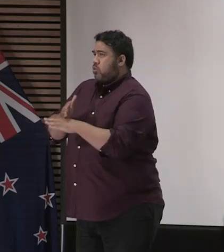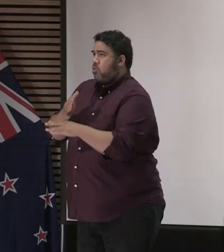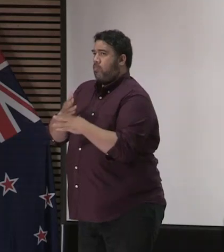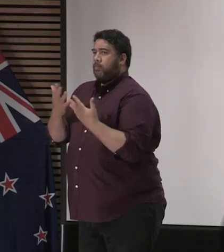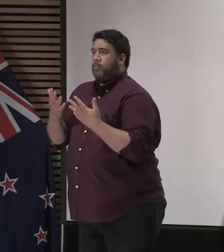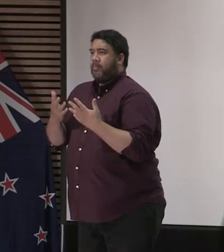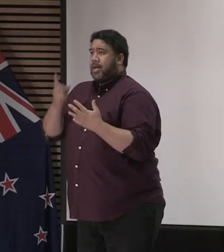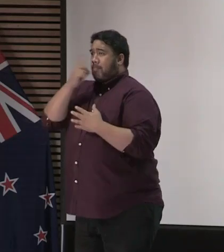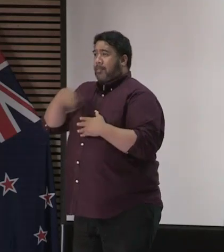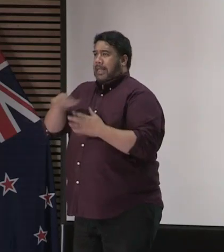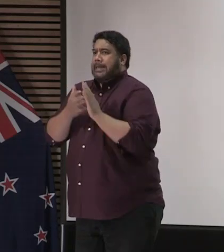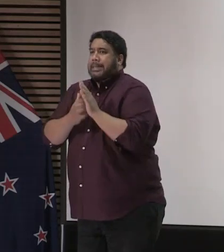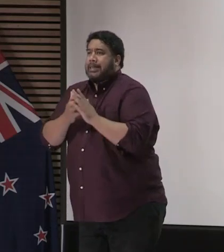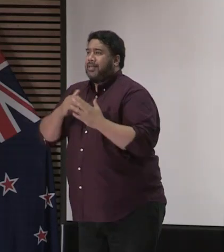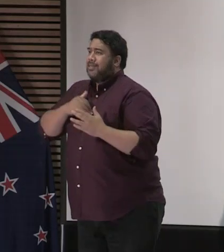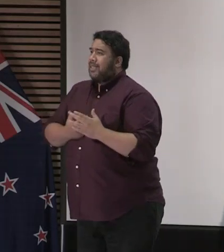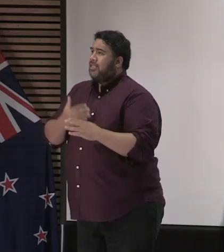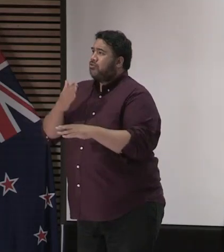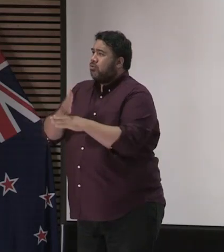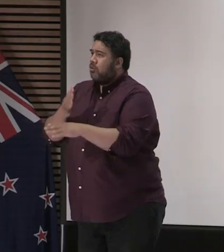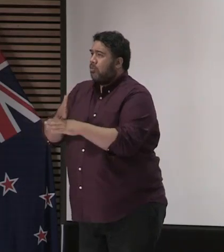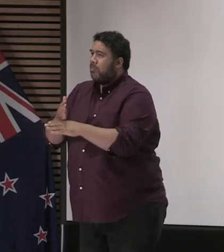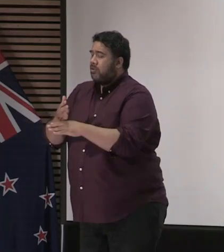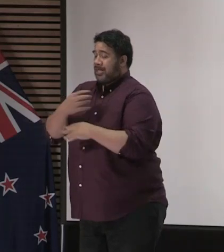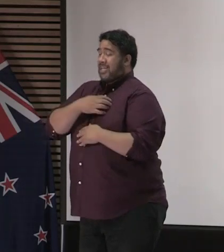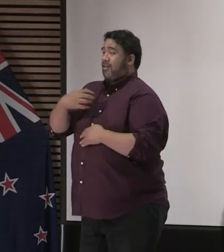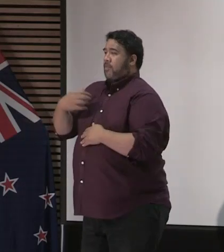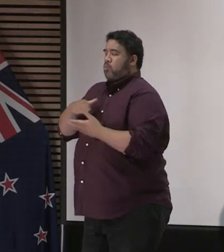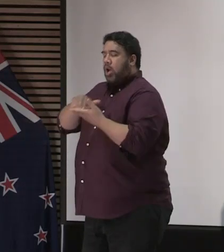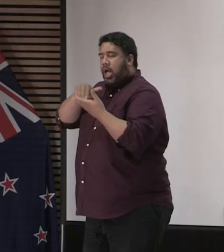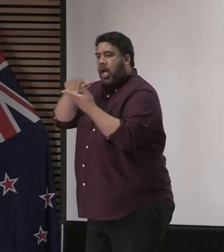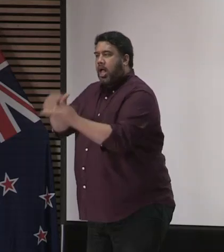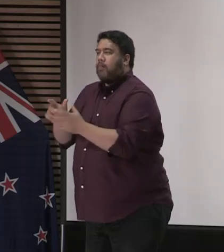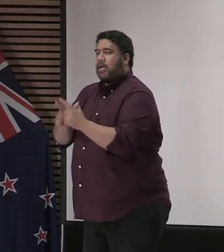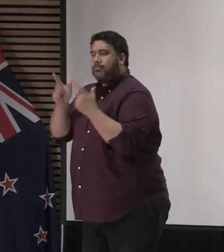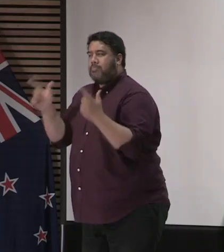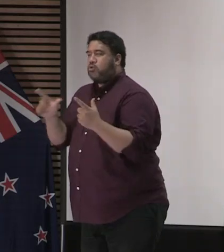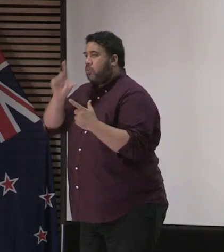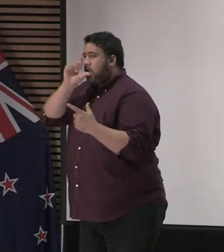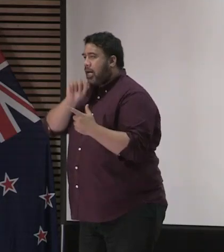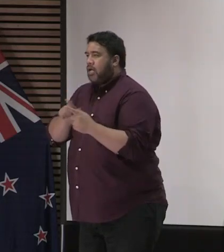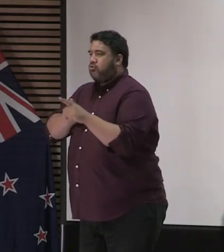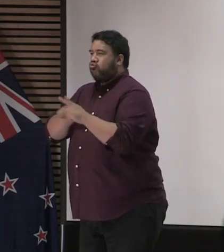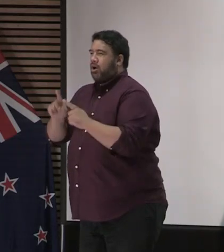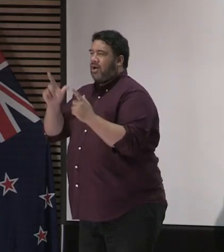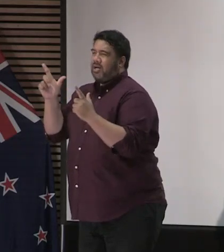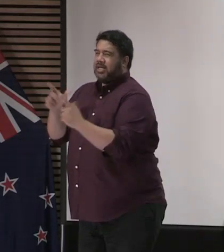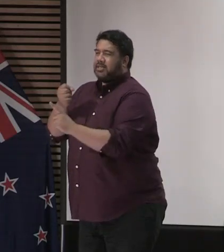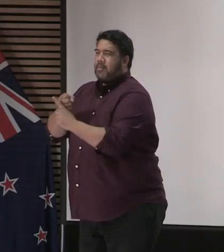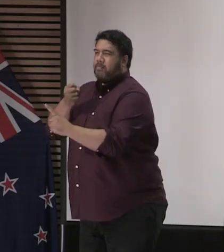has displaced many workers and there is real need for jobs in our community. The government